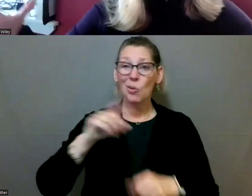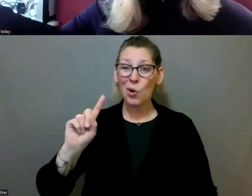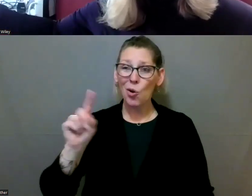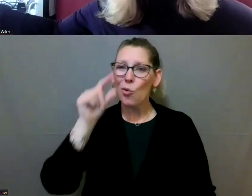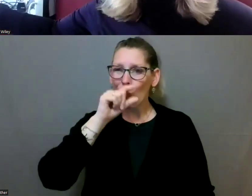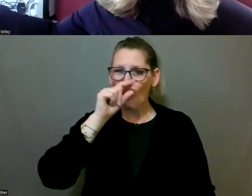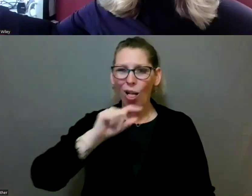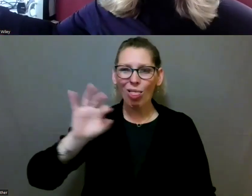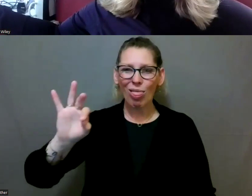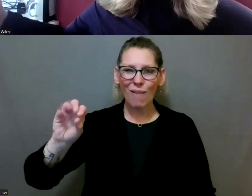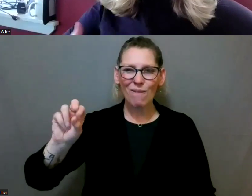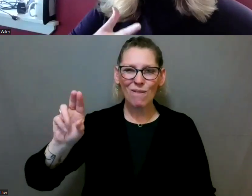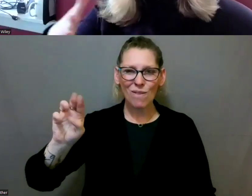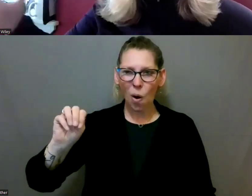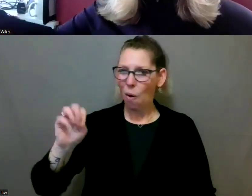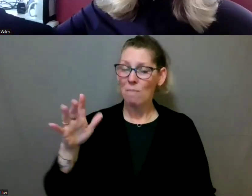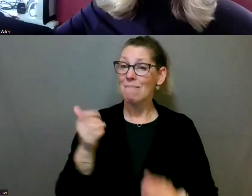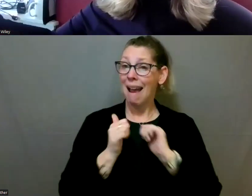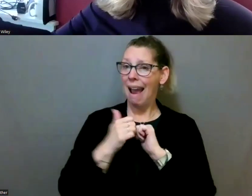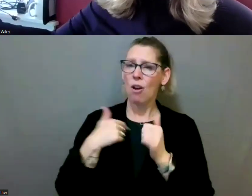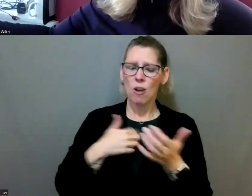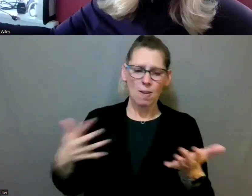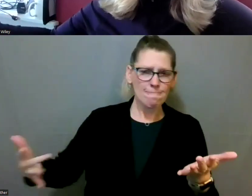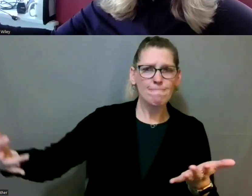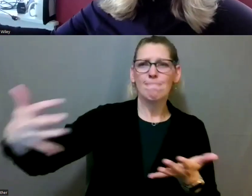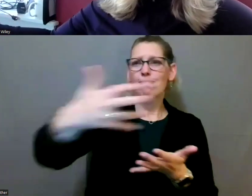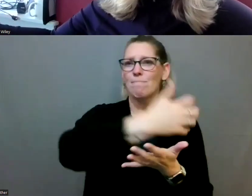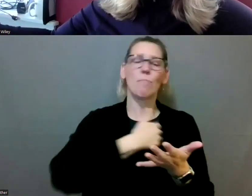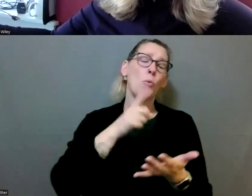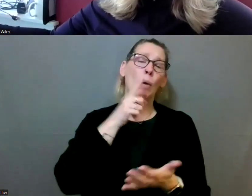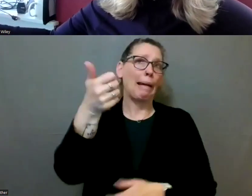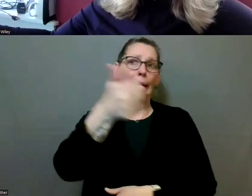way for us to gather across the full ninth grade or any grade that you want to admin